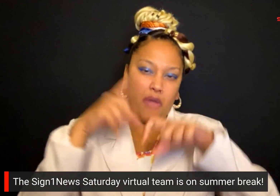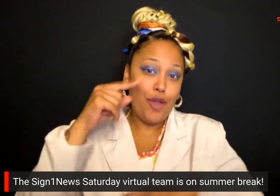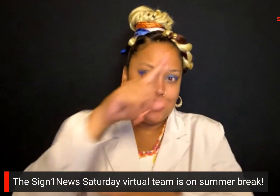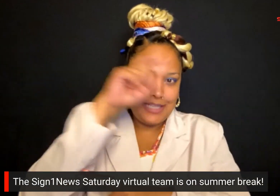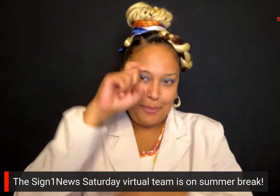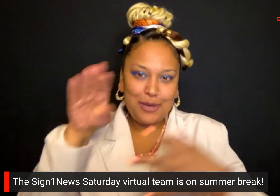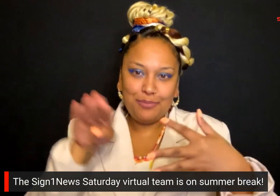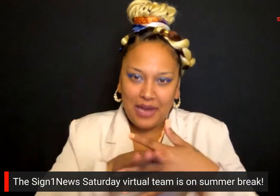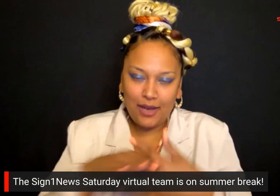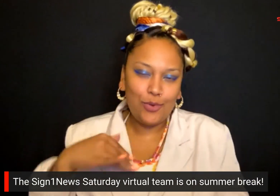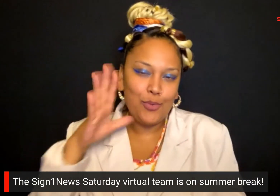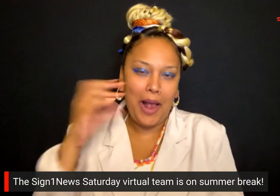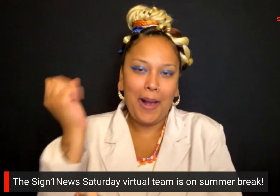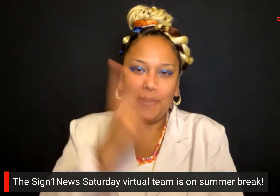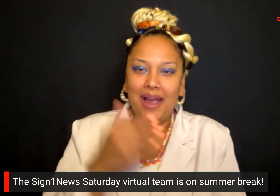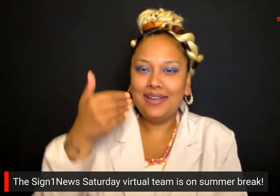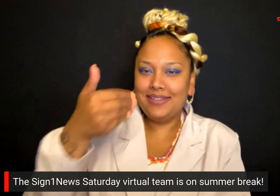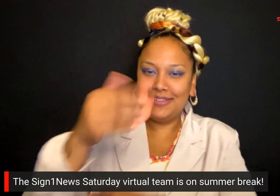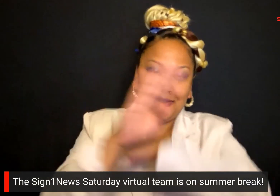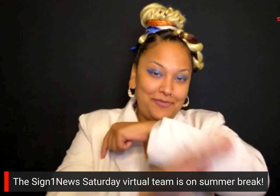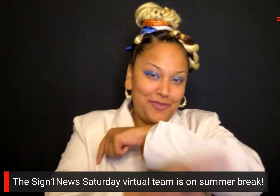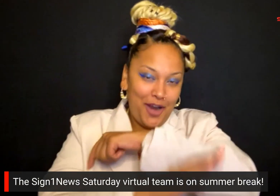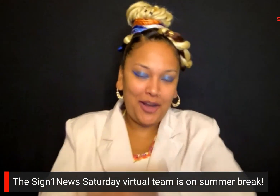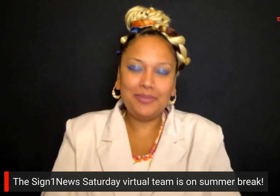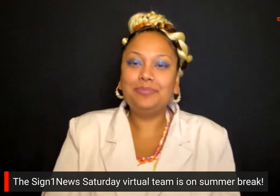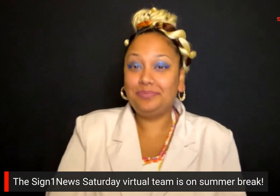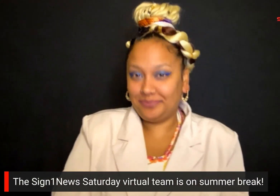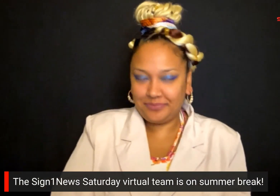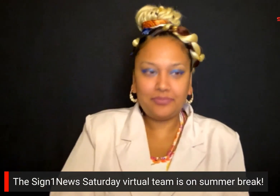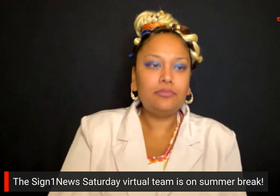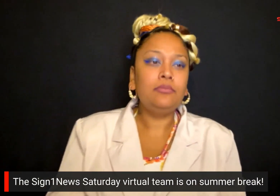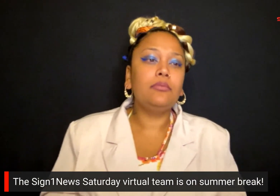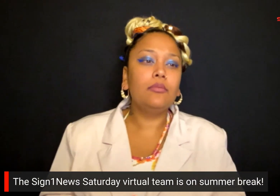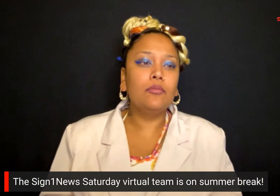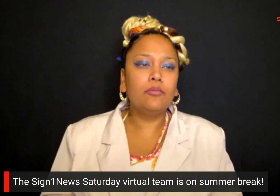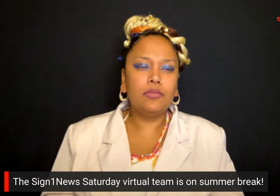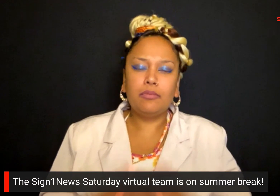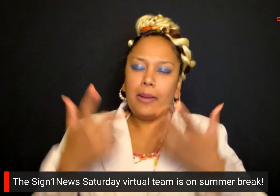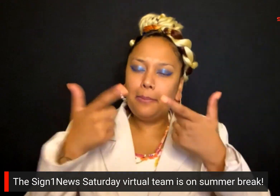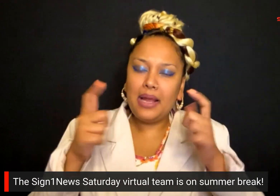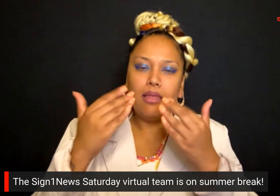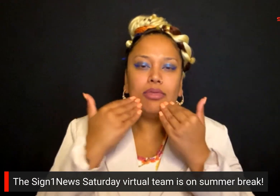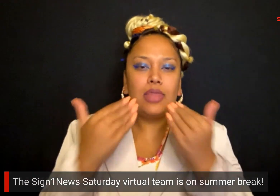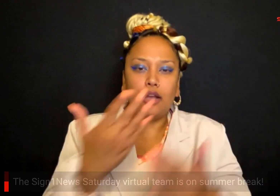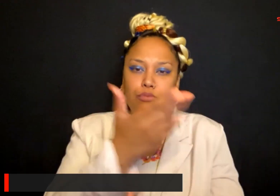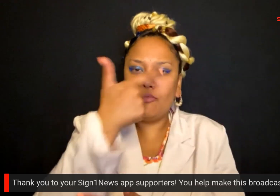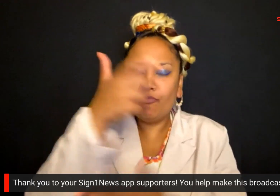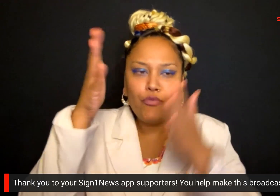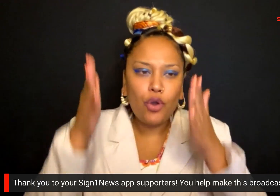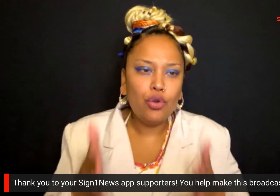Saturday virtual show is taking a break for the summer and we will see you again in the fall